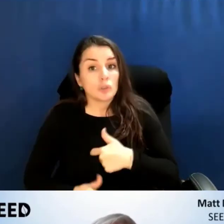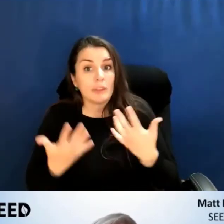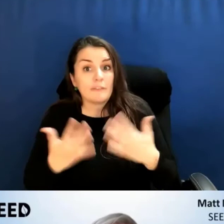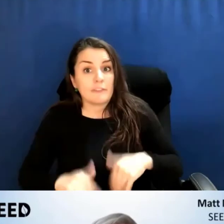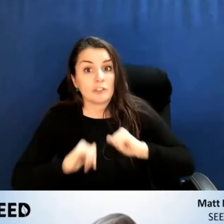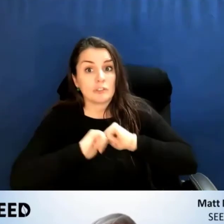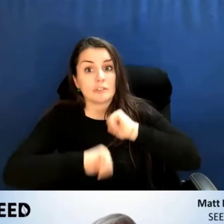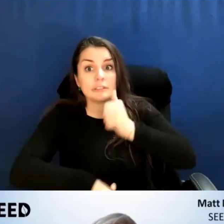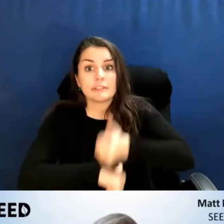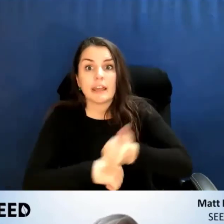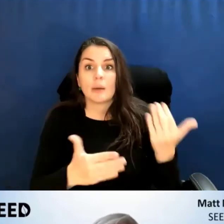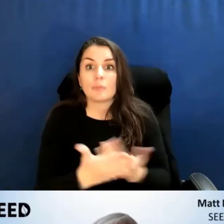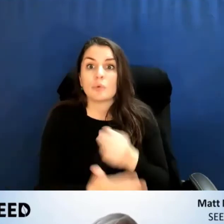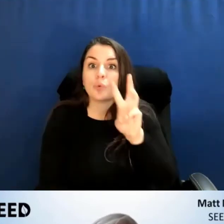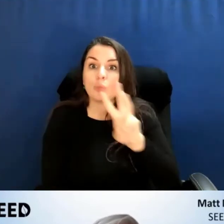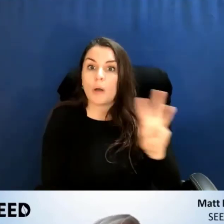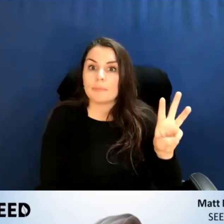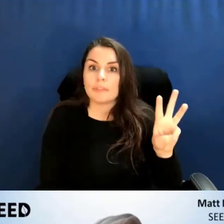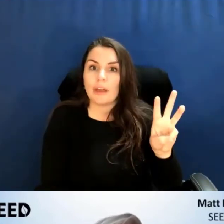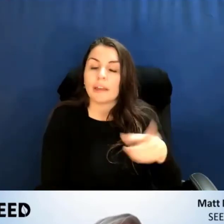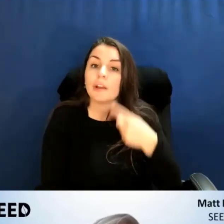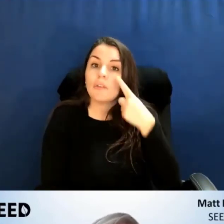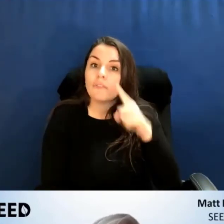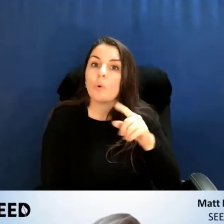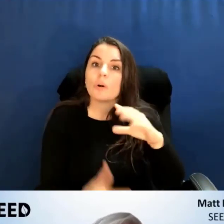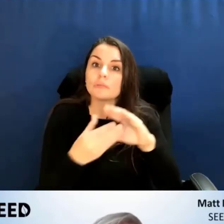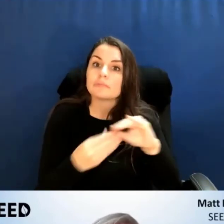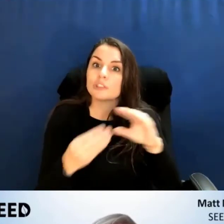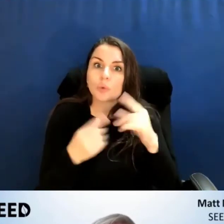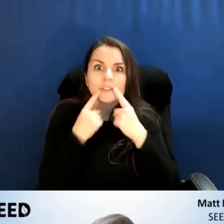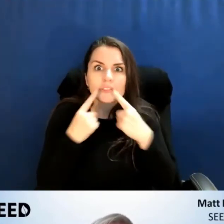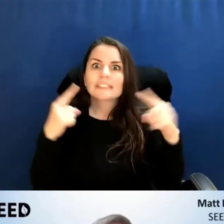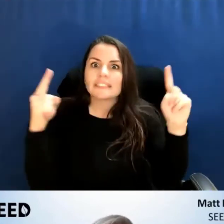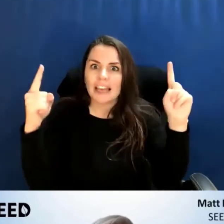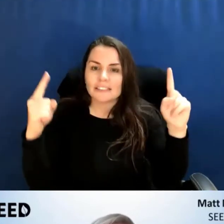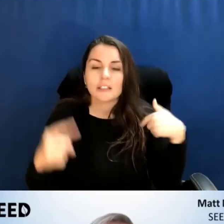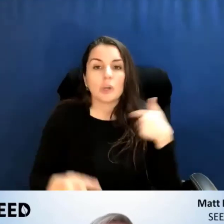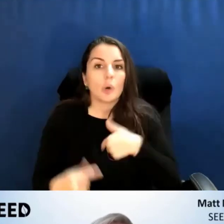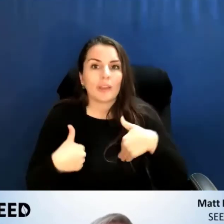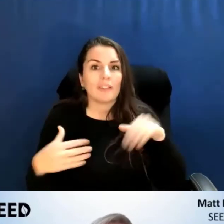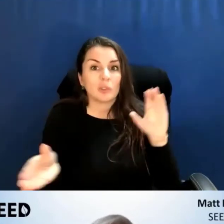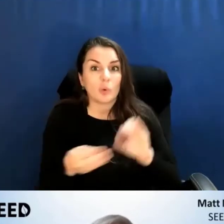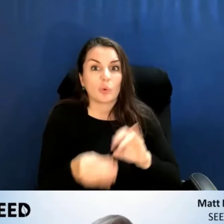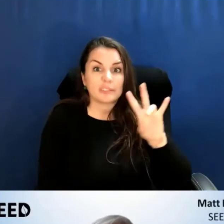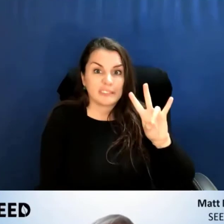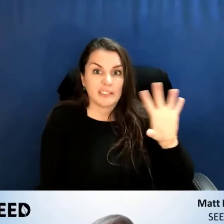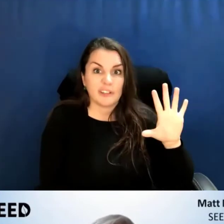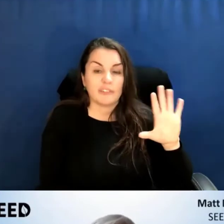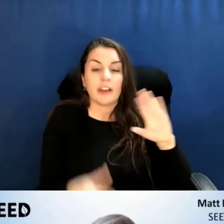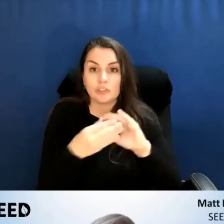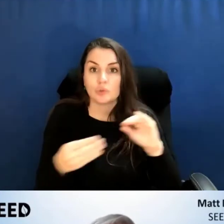coming out of the NIH small business program, and we have over 75 stories listed on that site now,